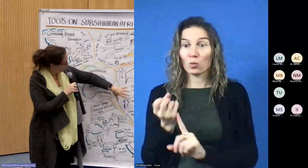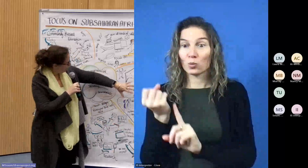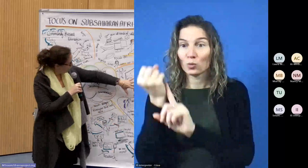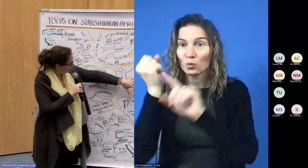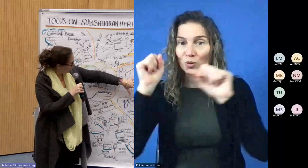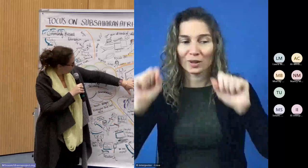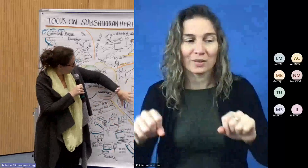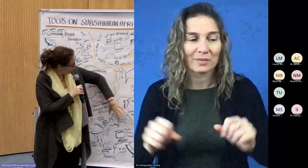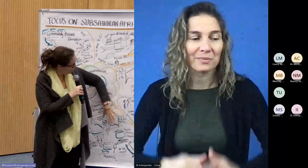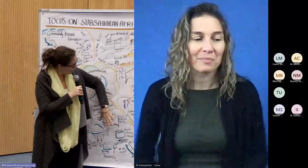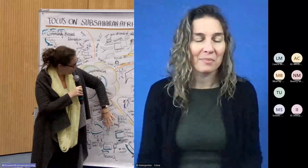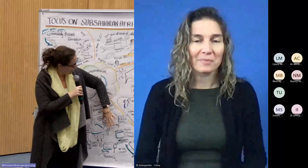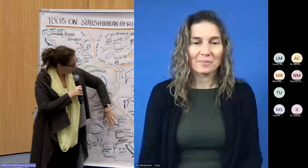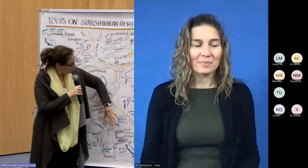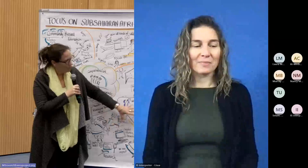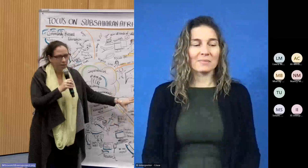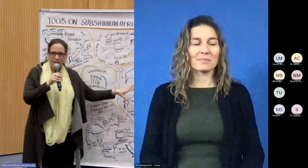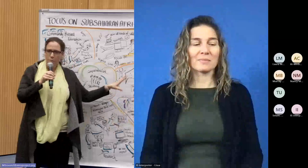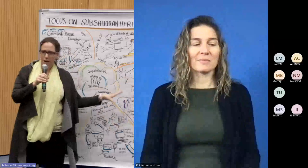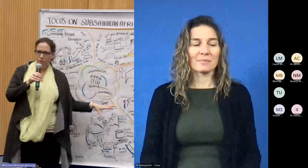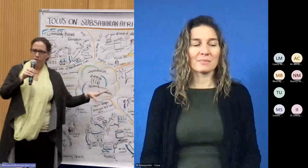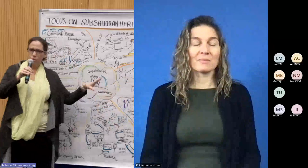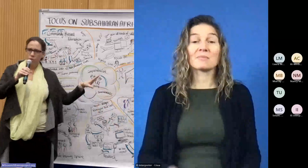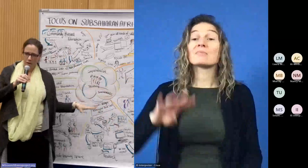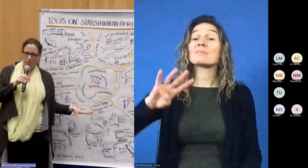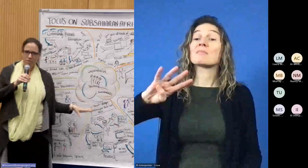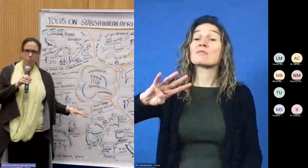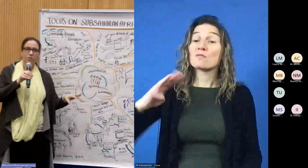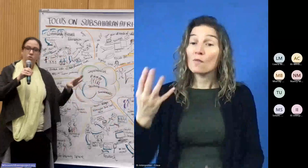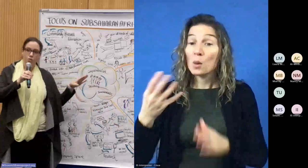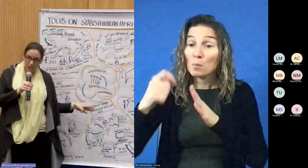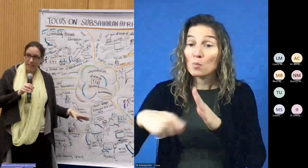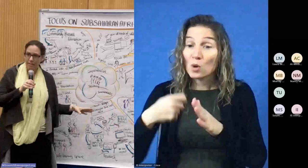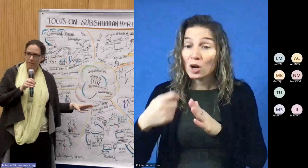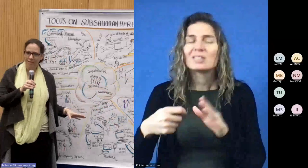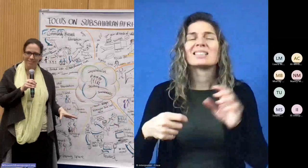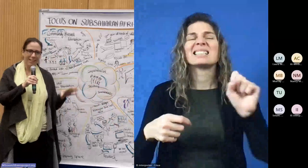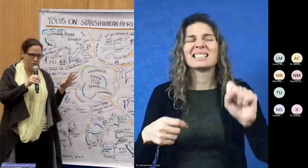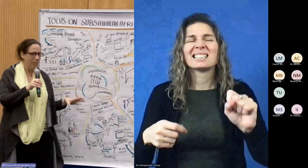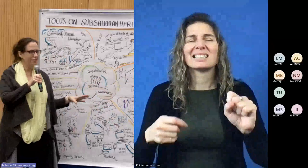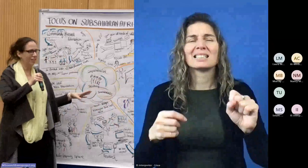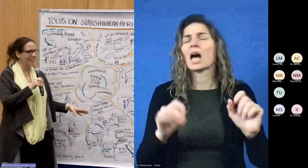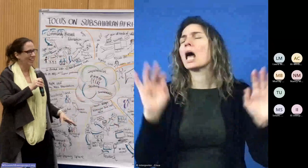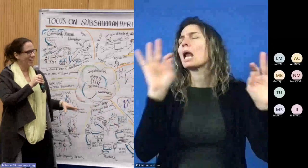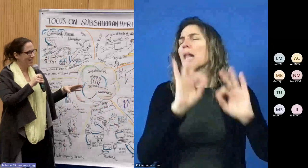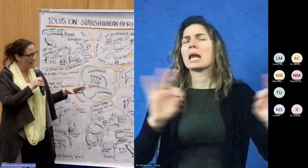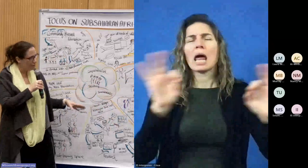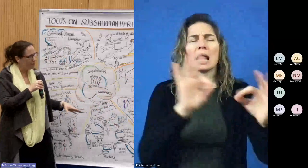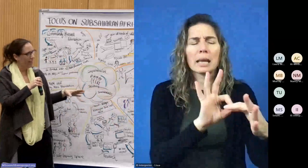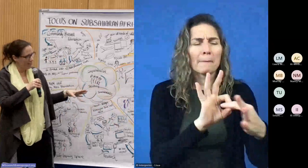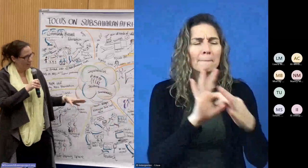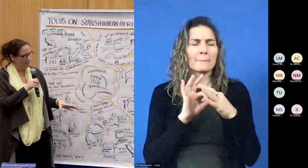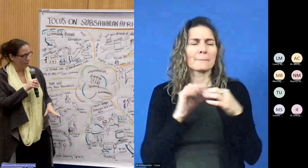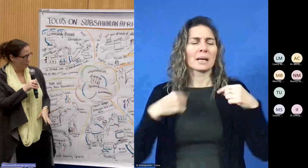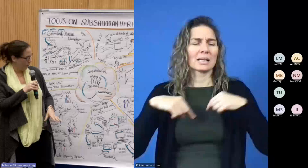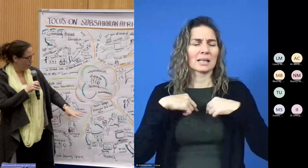a project that was about nothing about us without us, but really, really really. In every aspect,